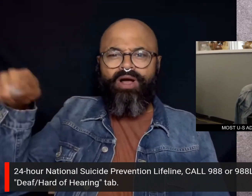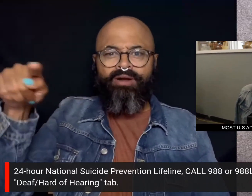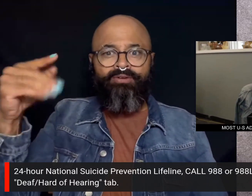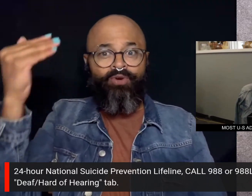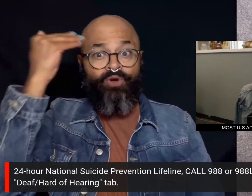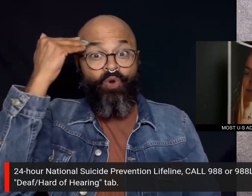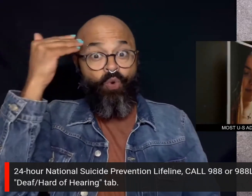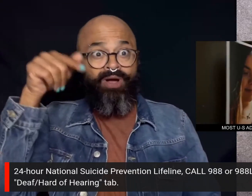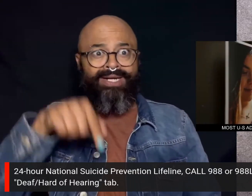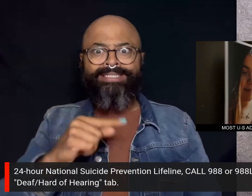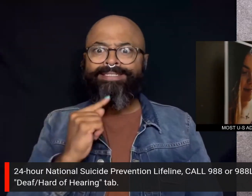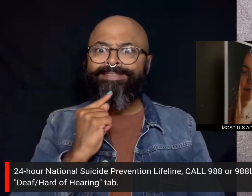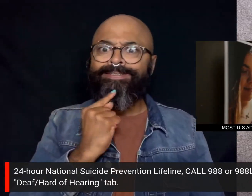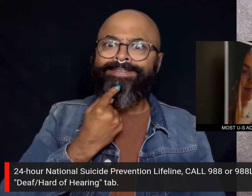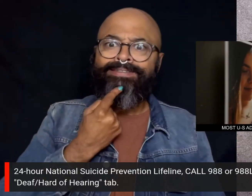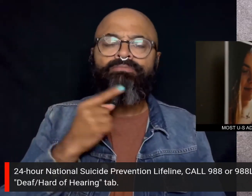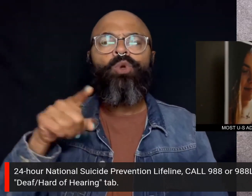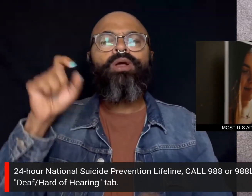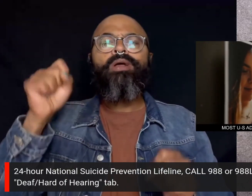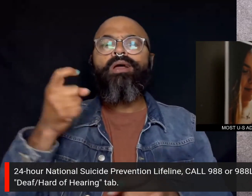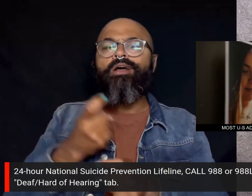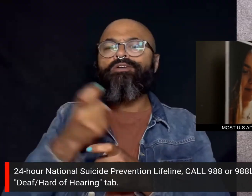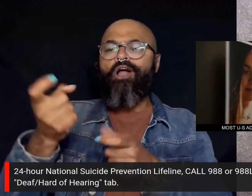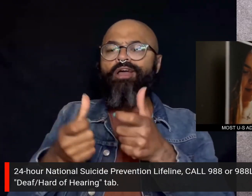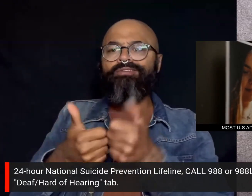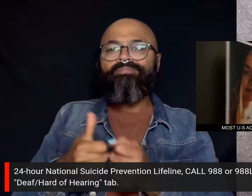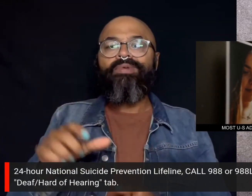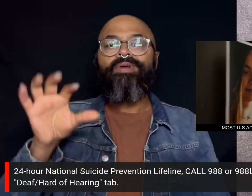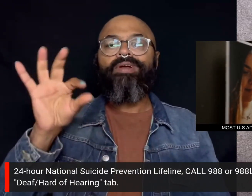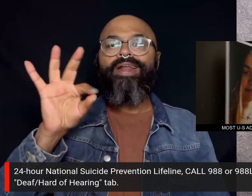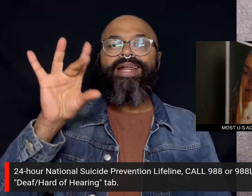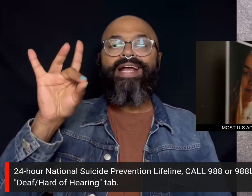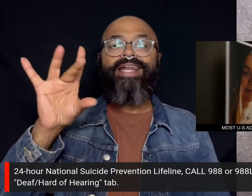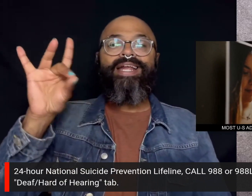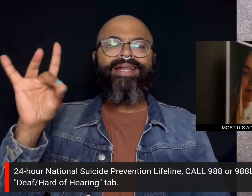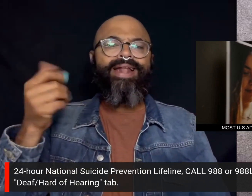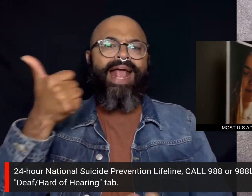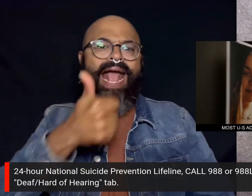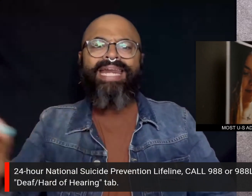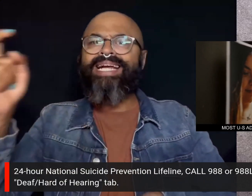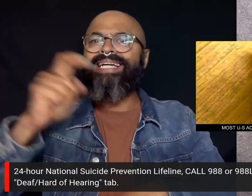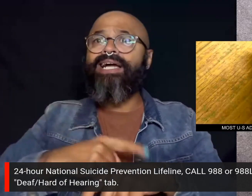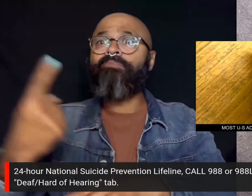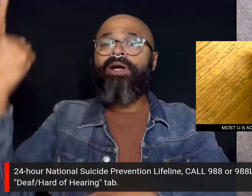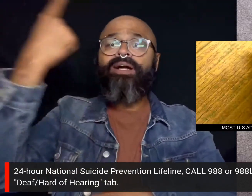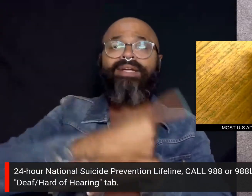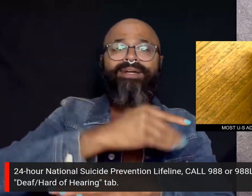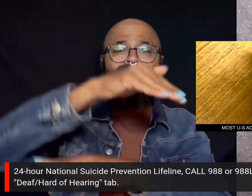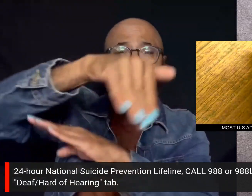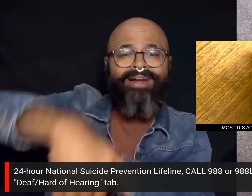If you or someone you know is in crisis, you can call 9 8 8 anytime of the day or night.